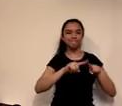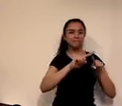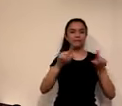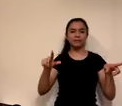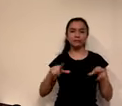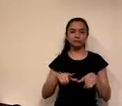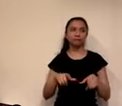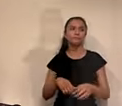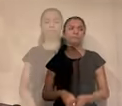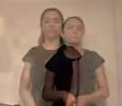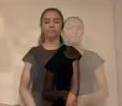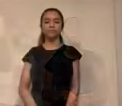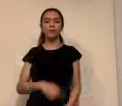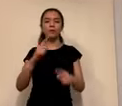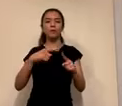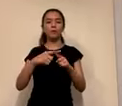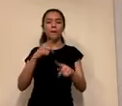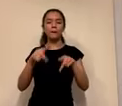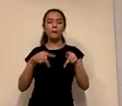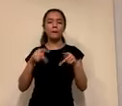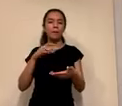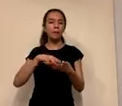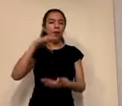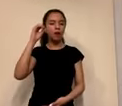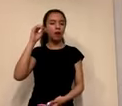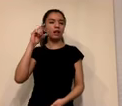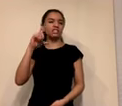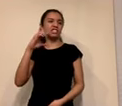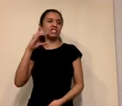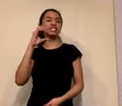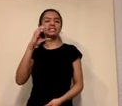When people learn about the CLS Program, they ask why did we choose this particular profession?